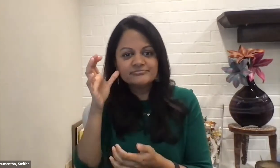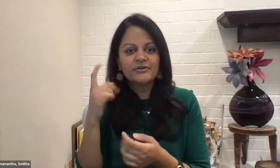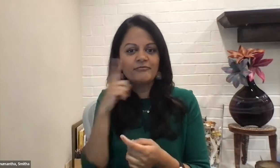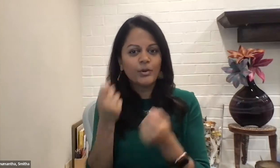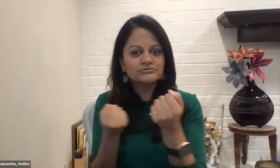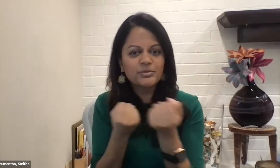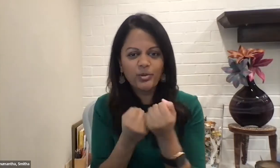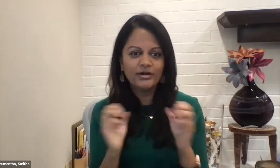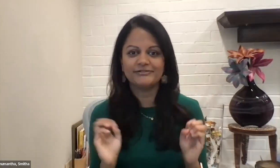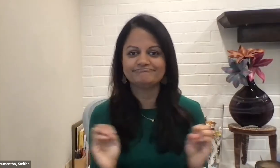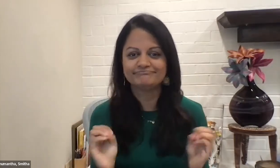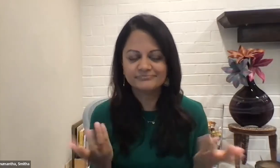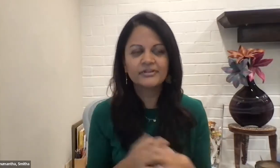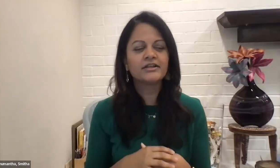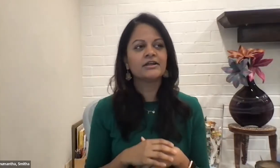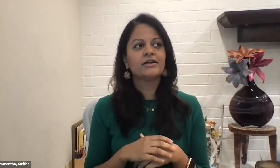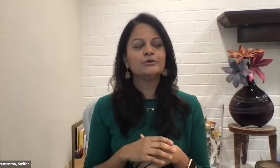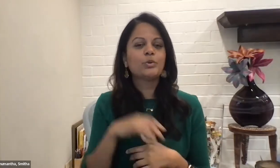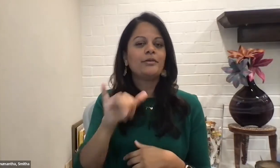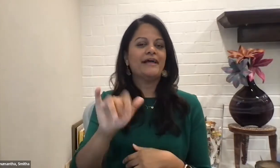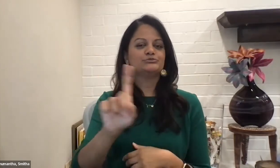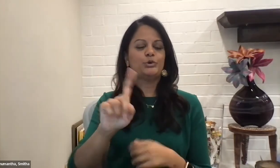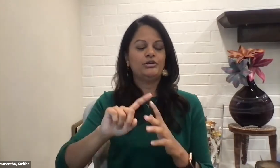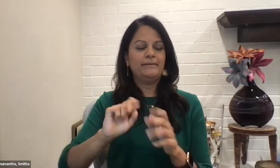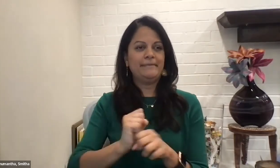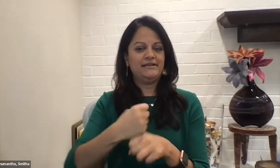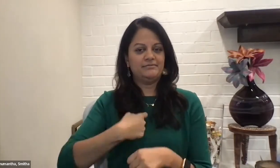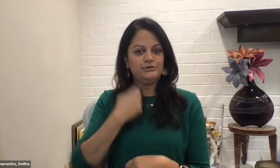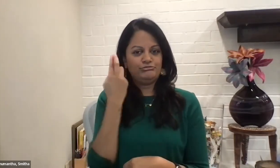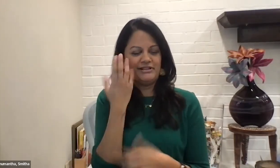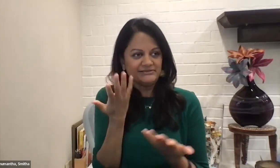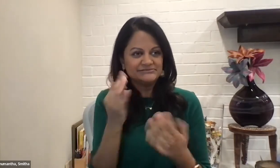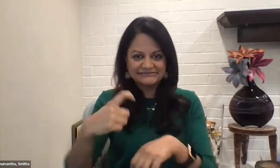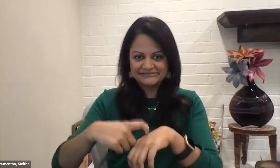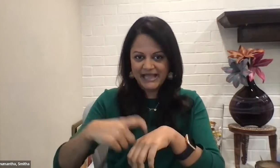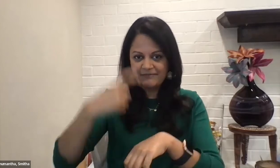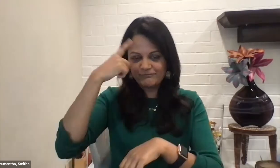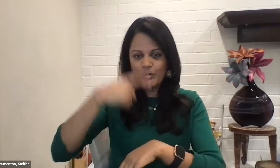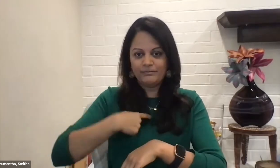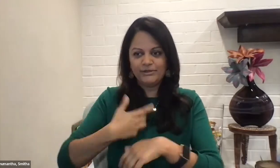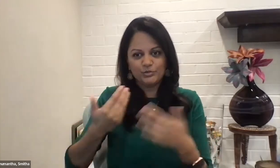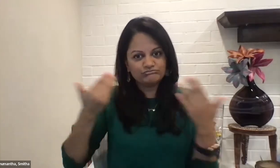to have this discussion because the discussion of support has been lacking, and that made me realize